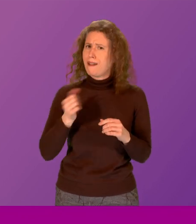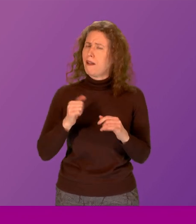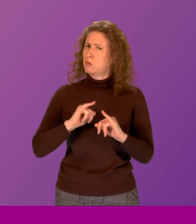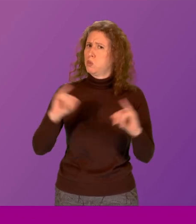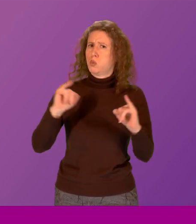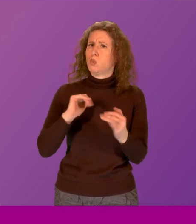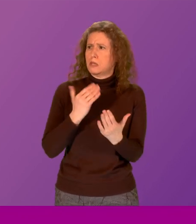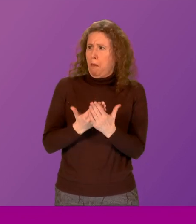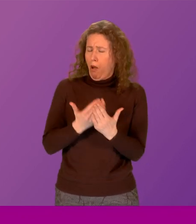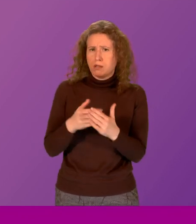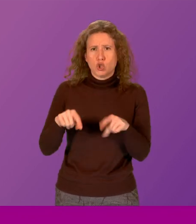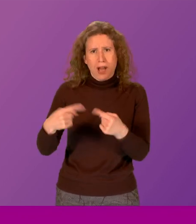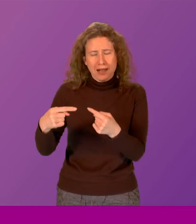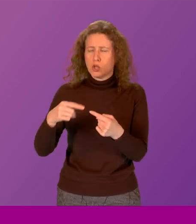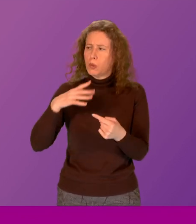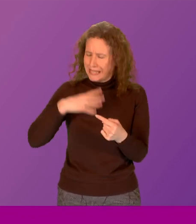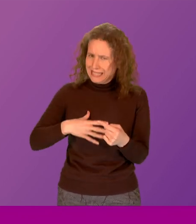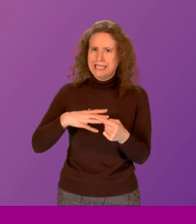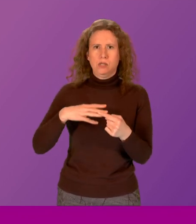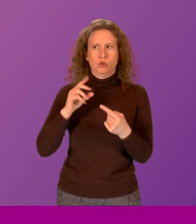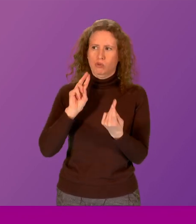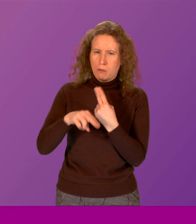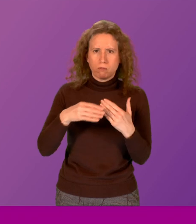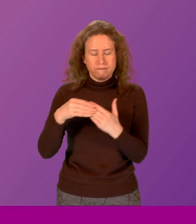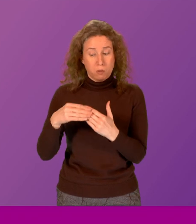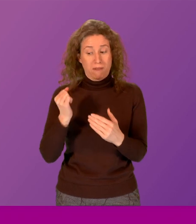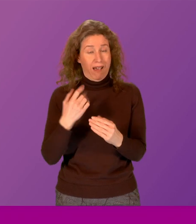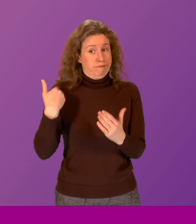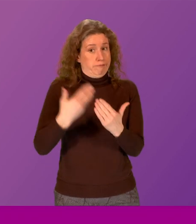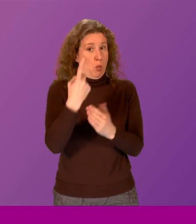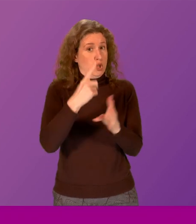in the past year, we have had a Government led by Humza Yousaf with no vision,